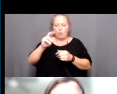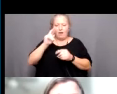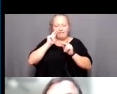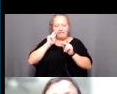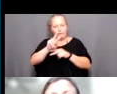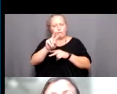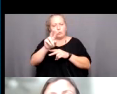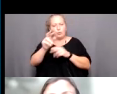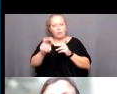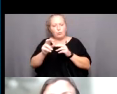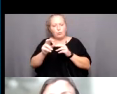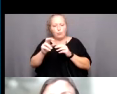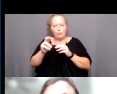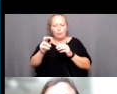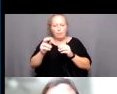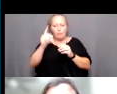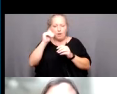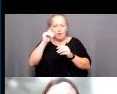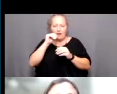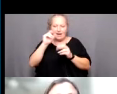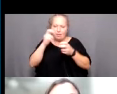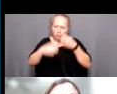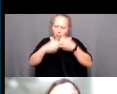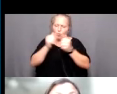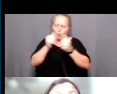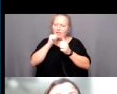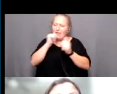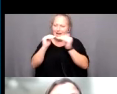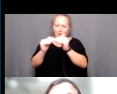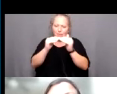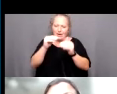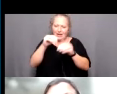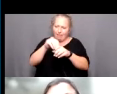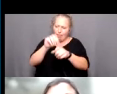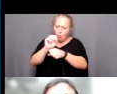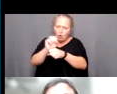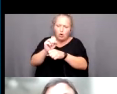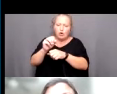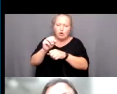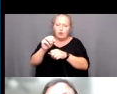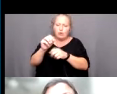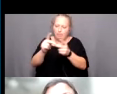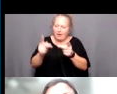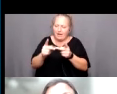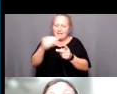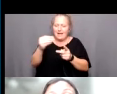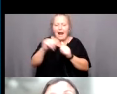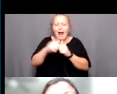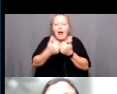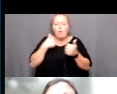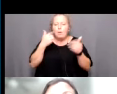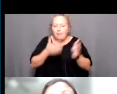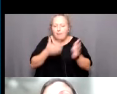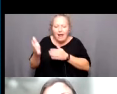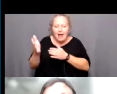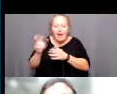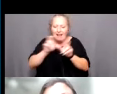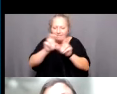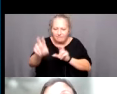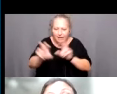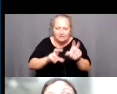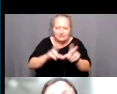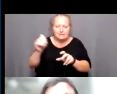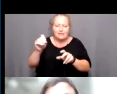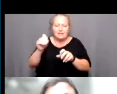inequity in the workplace and how we plan to invest and support the